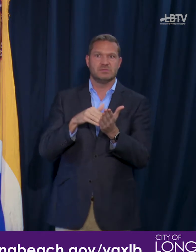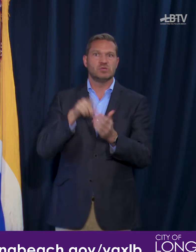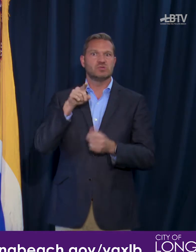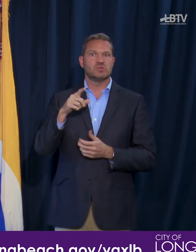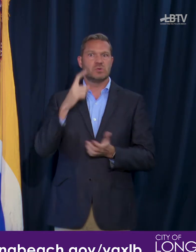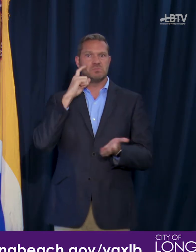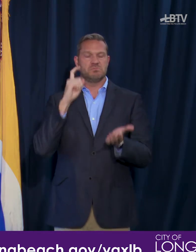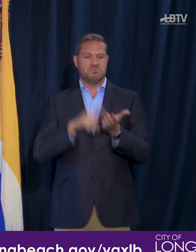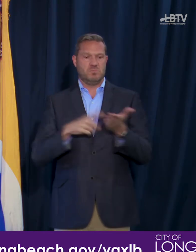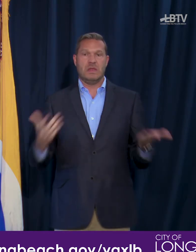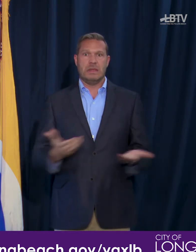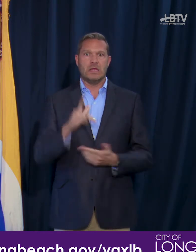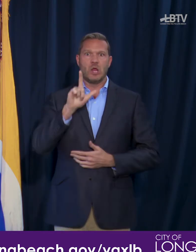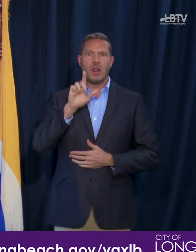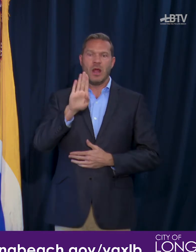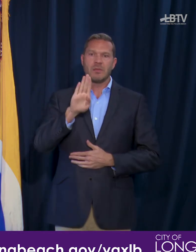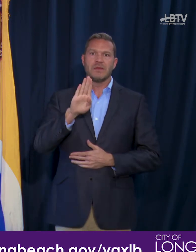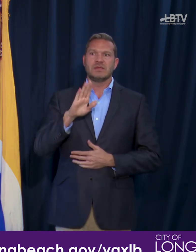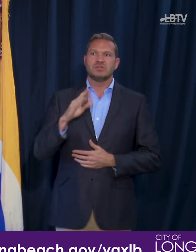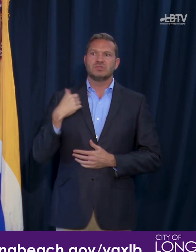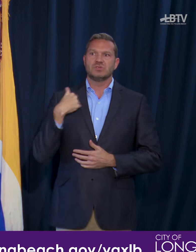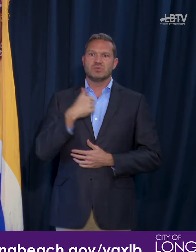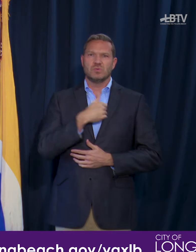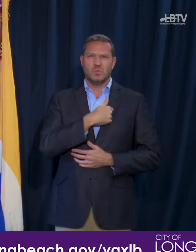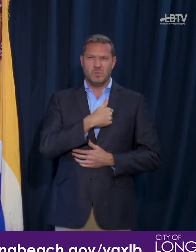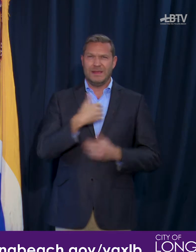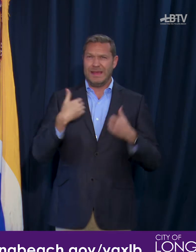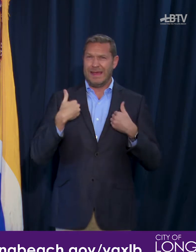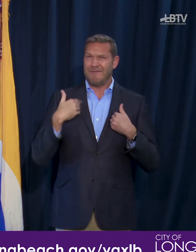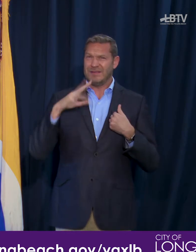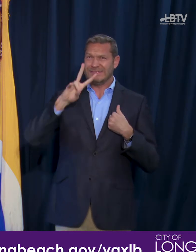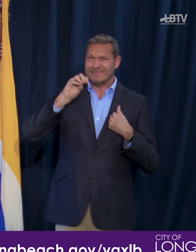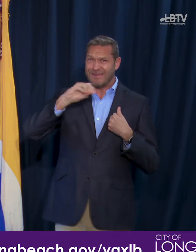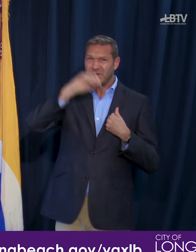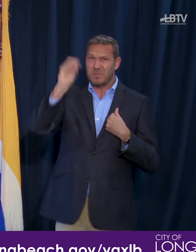Long Beach increased by 70 percent in just a week.